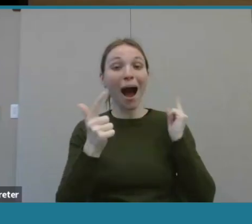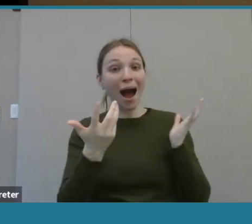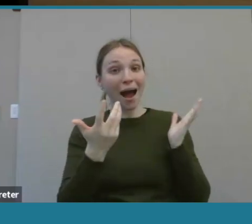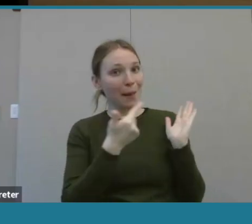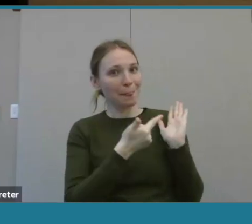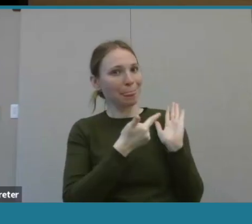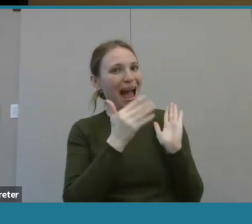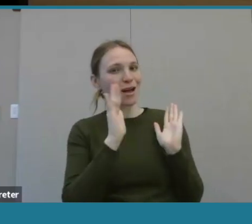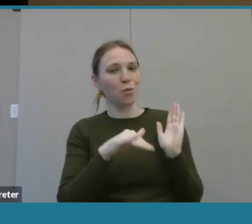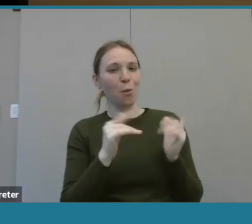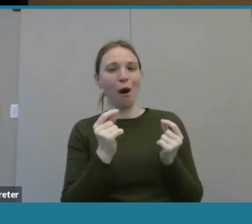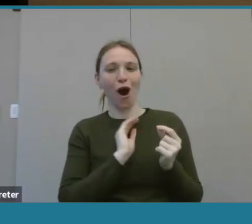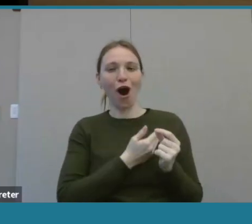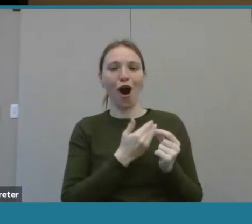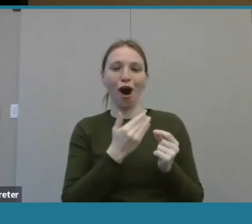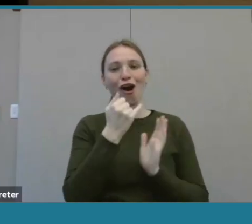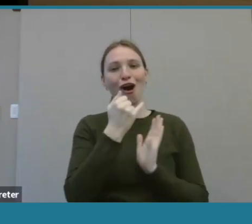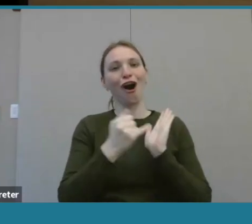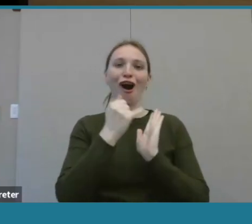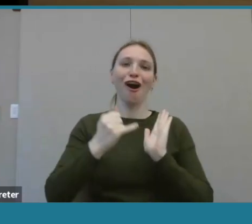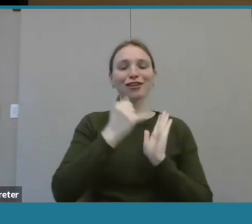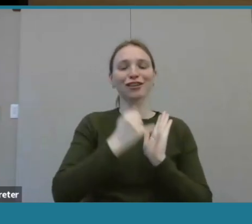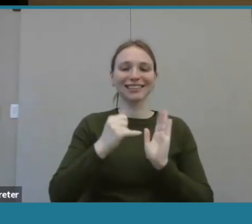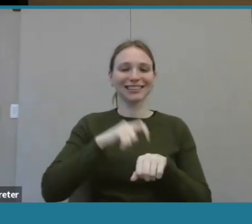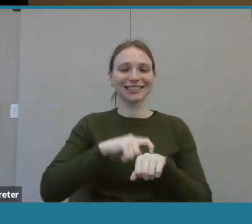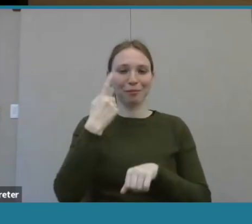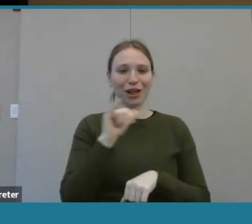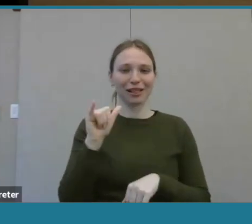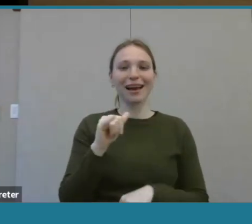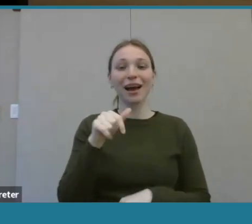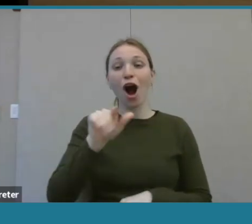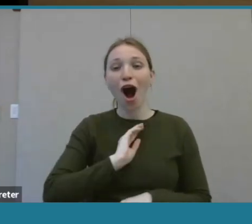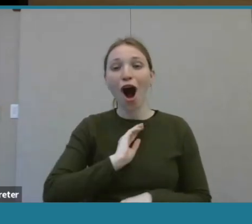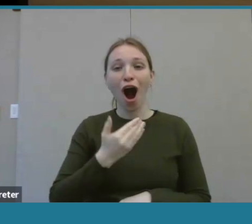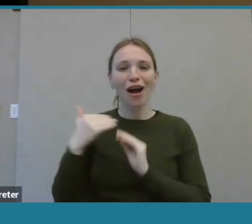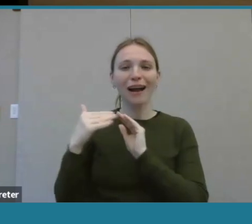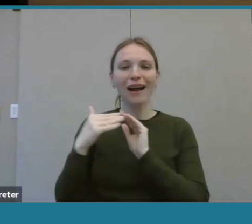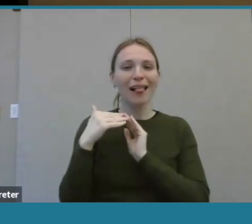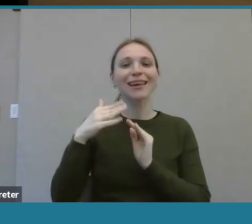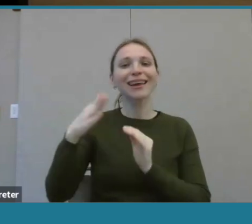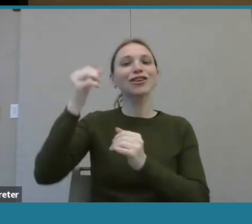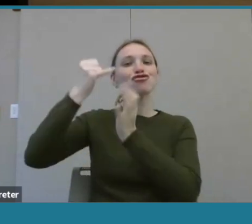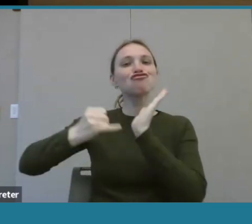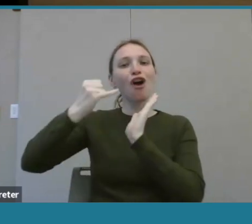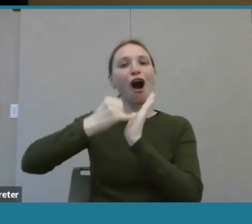So, uh, that is our colleague Amanda literally free drawing the outline of a gorilla. So yes, can we give props please?